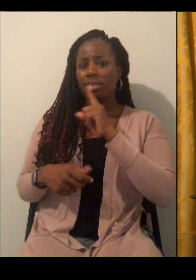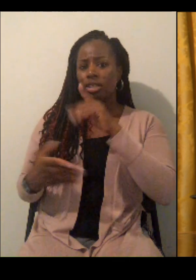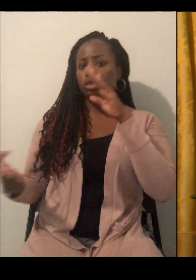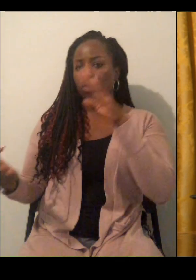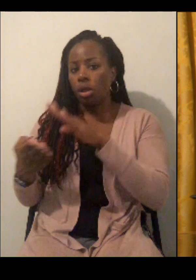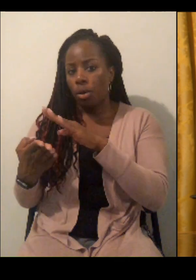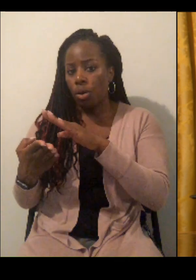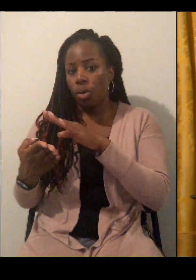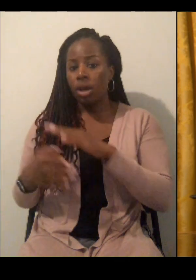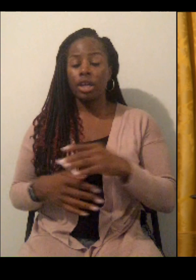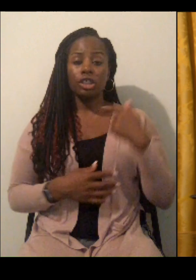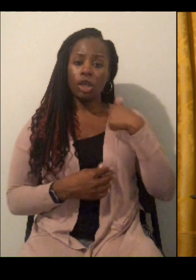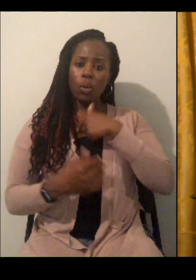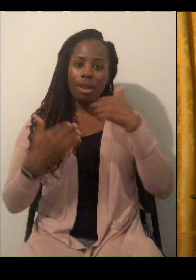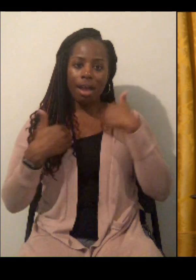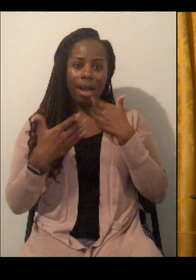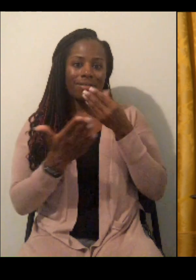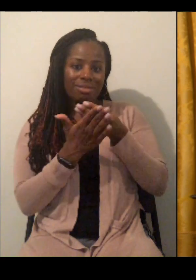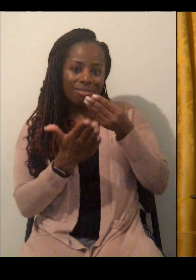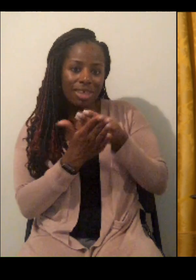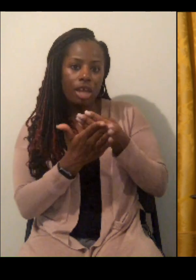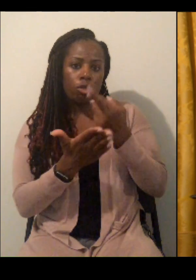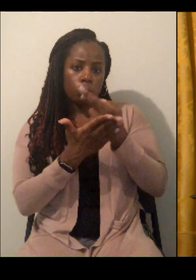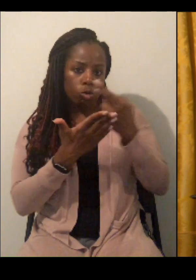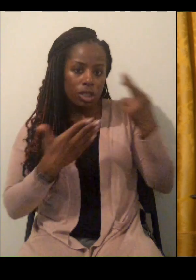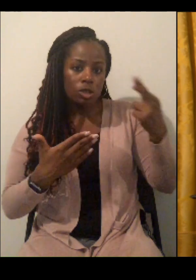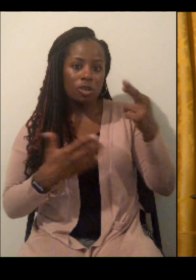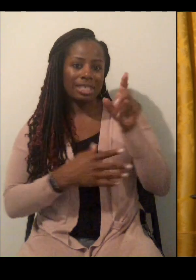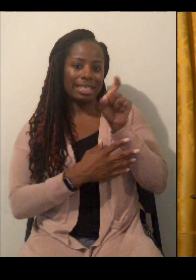and resources to handle any threat that comes our way